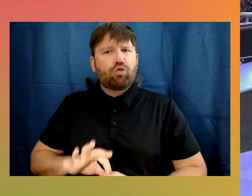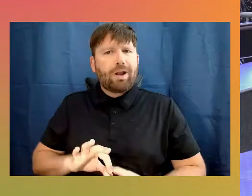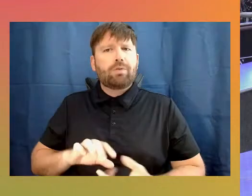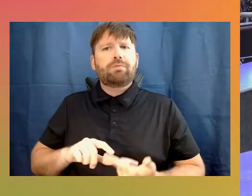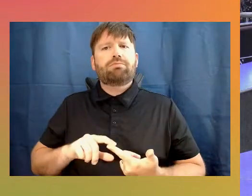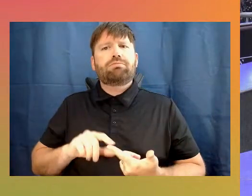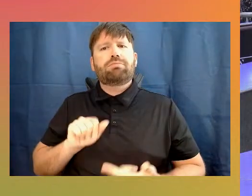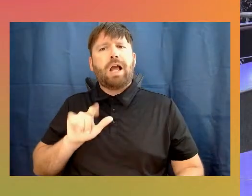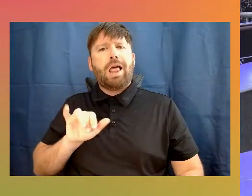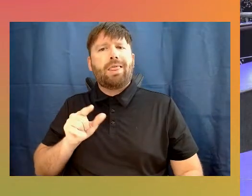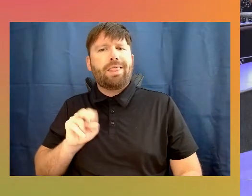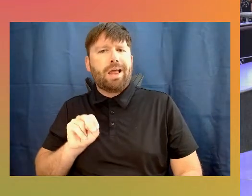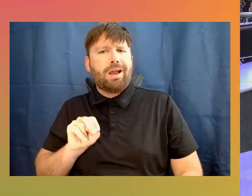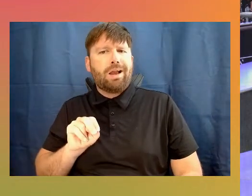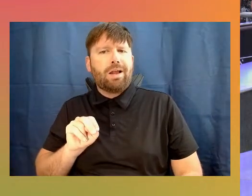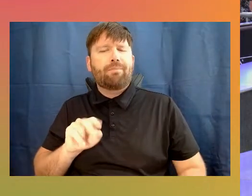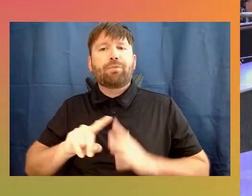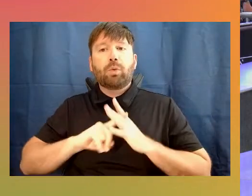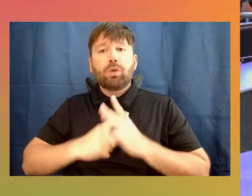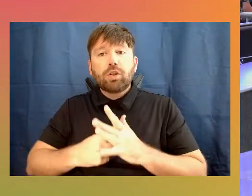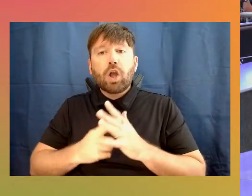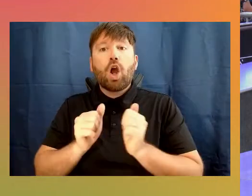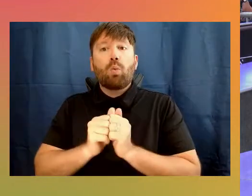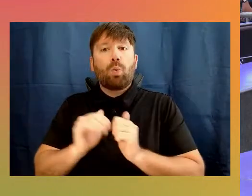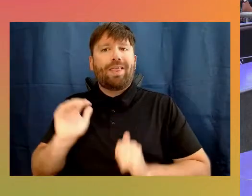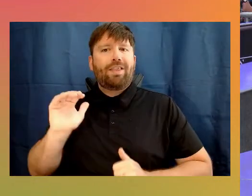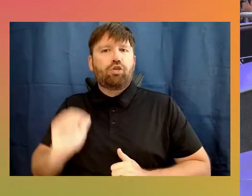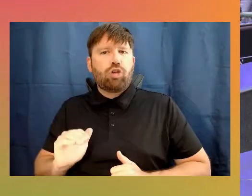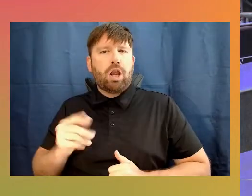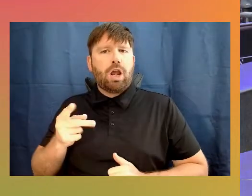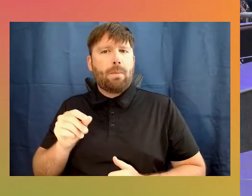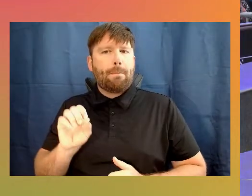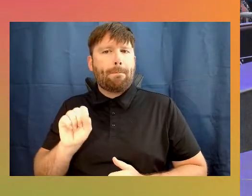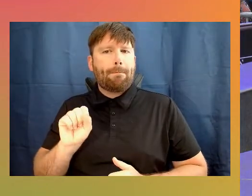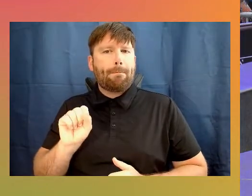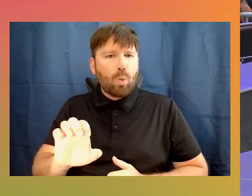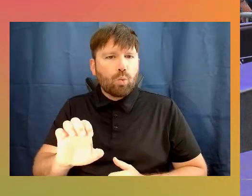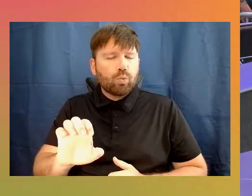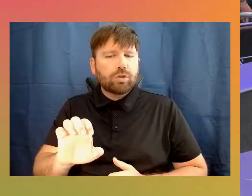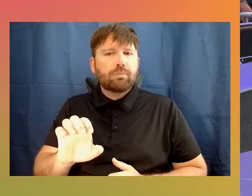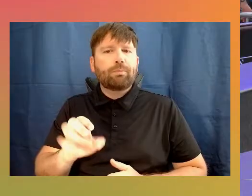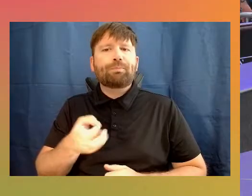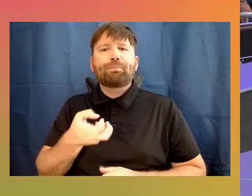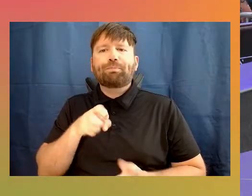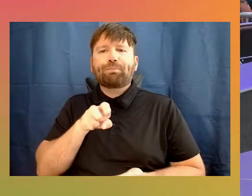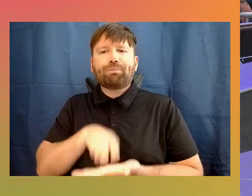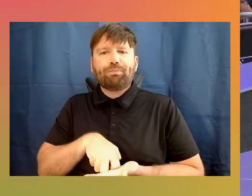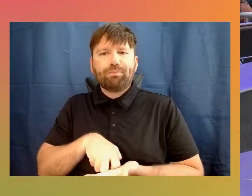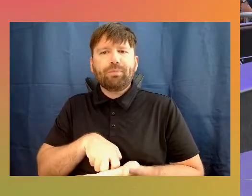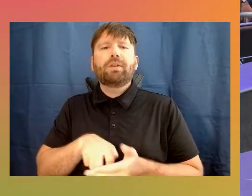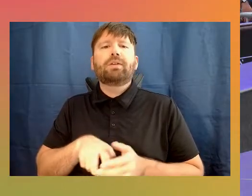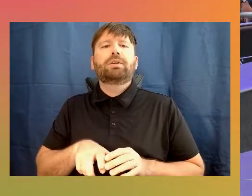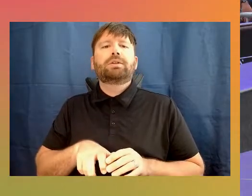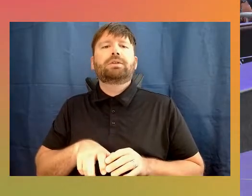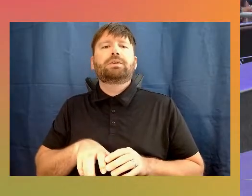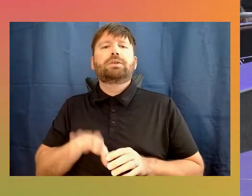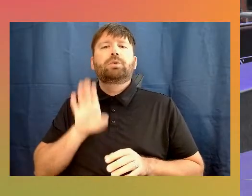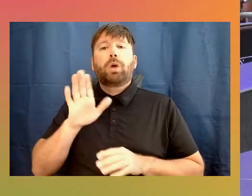LEAVE YOUR MAT FEELING GOOD, GROUNDED AND ALIGNED. IF YOU ARE READY, WE ARE GOING TO START IN CHILD'S POSE.